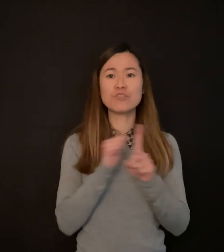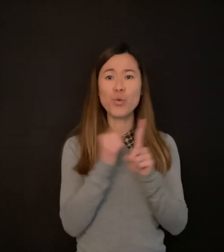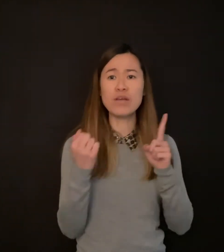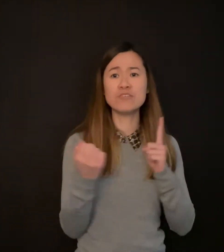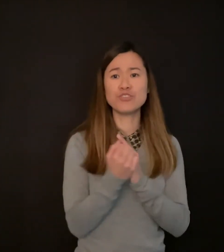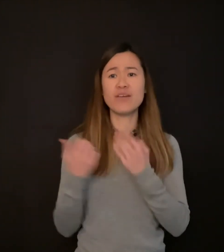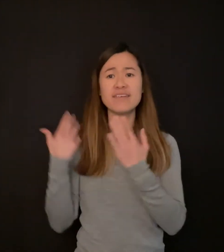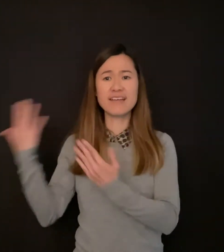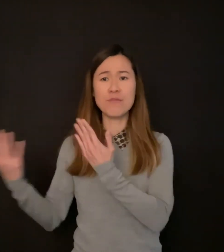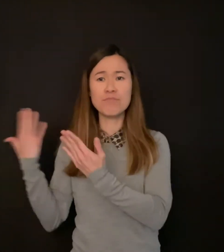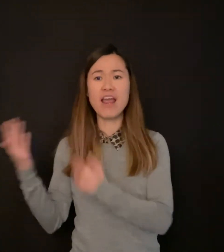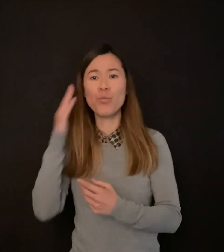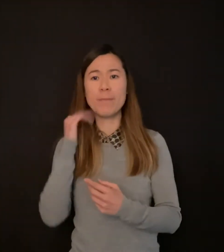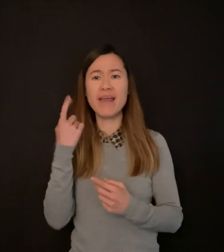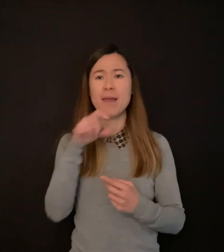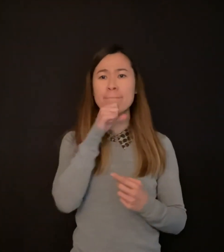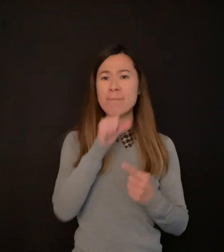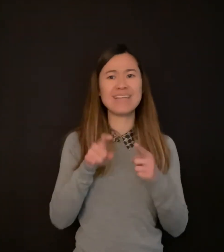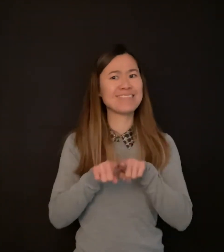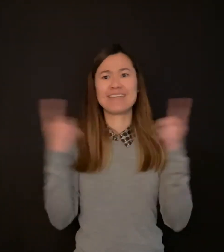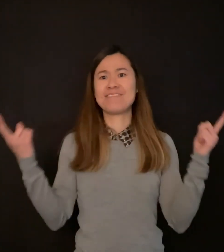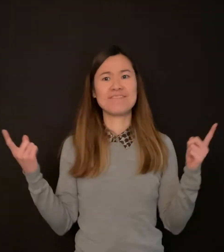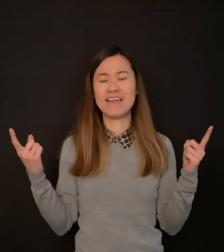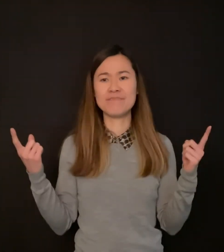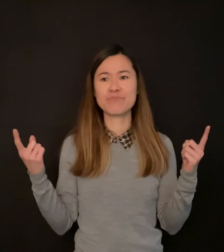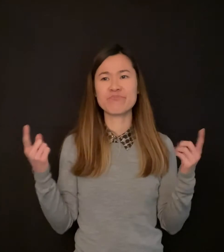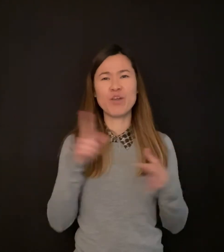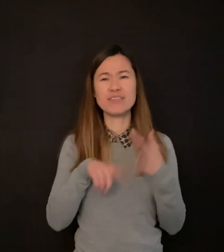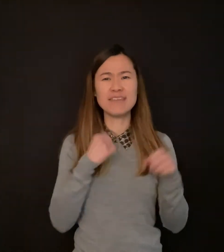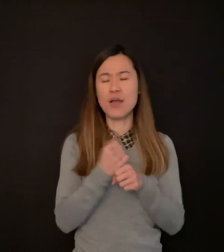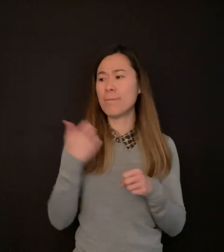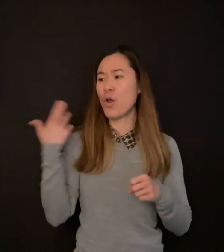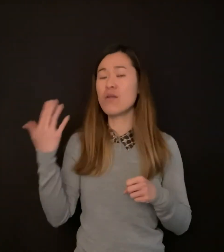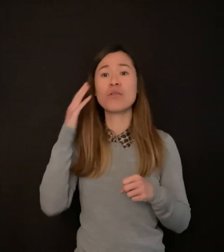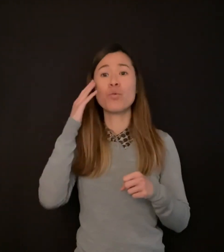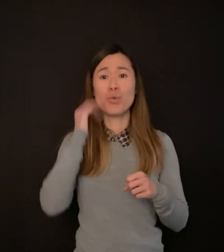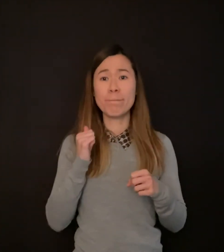The ABS, which is the Australian Bureau of Statistics.